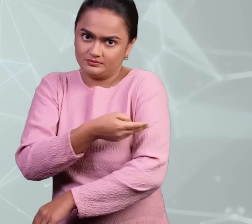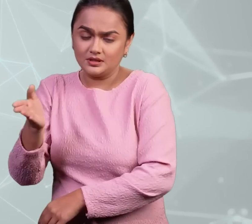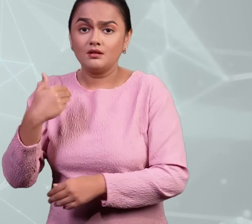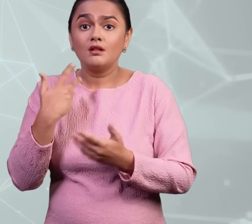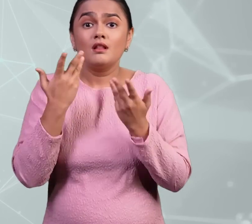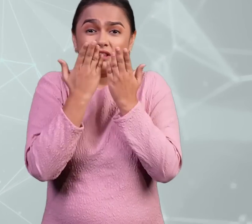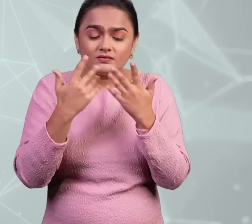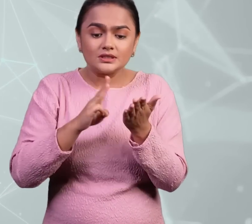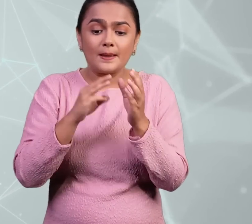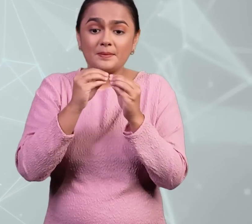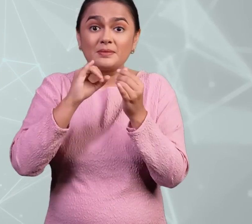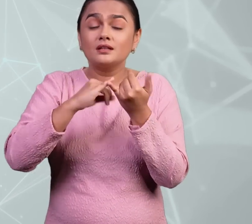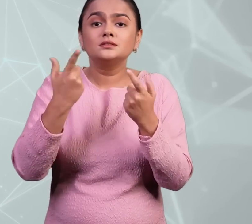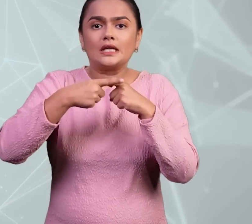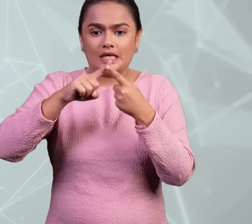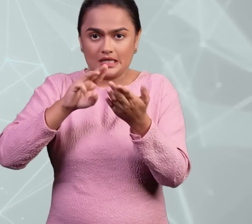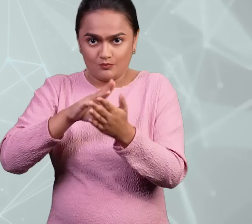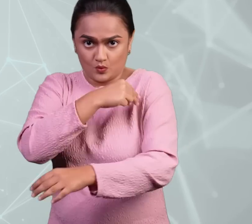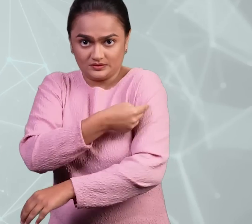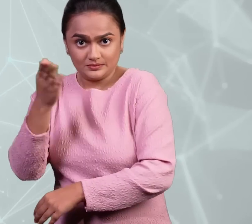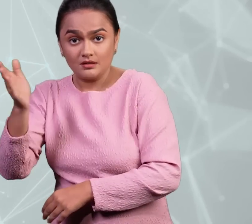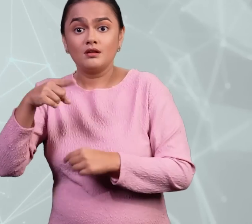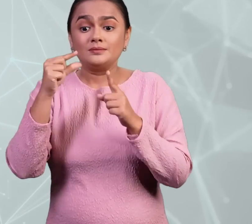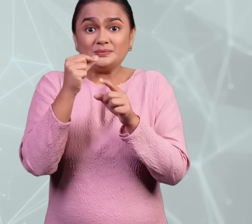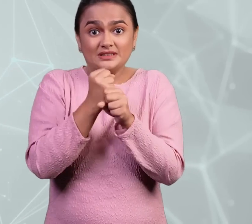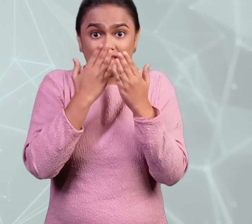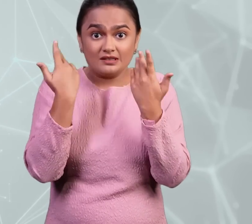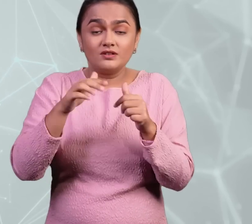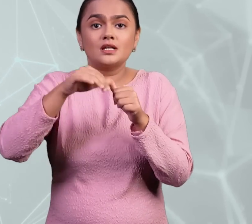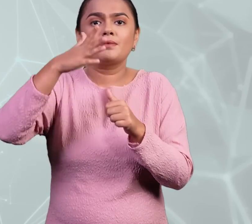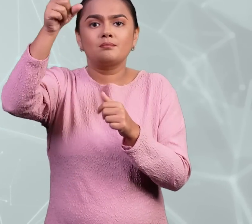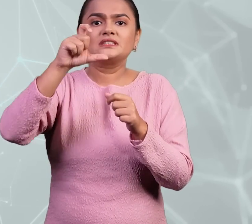I did my MBBS from KEM Hospital and Post Graduation from Civil Hospital, Ahmedabad.